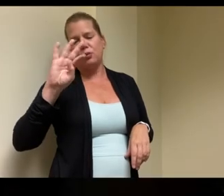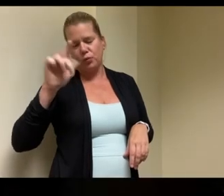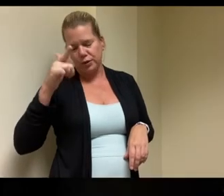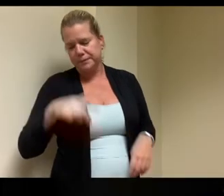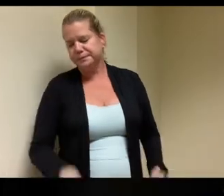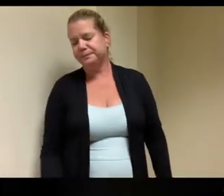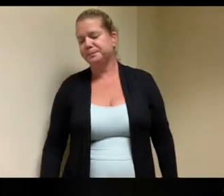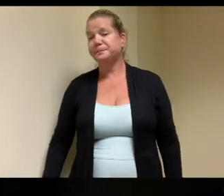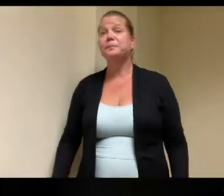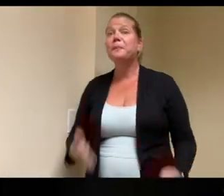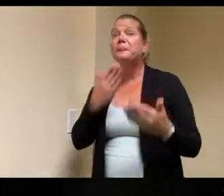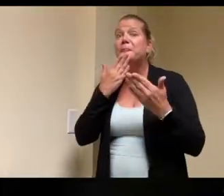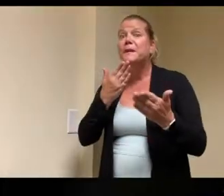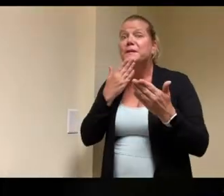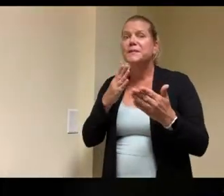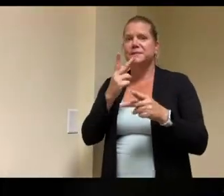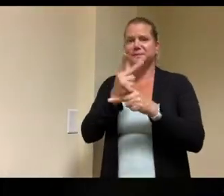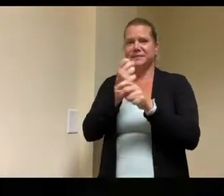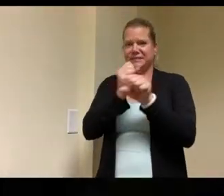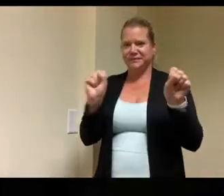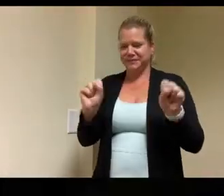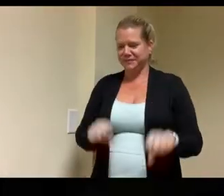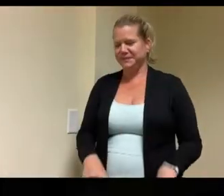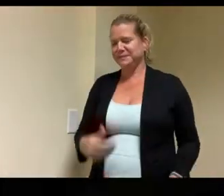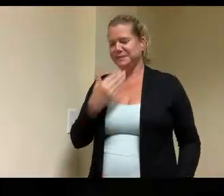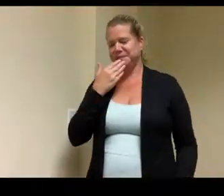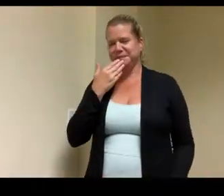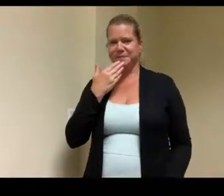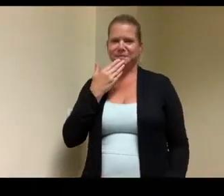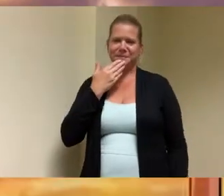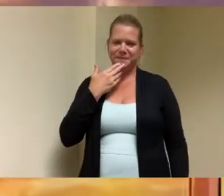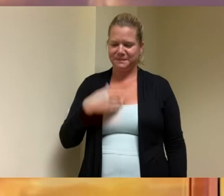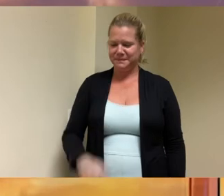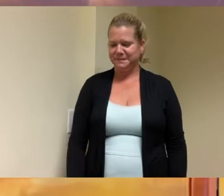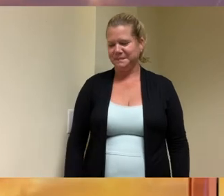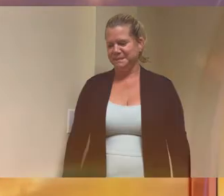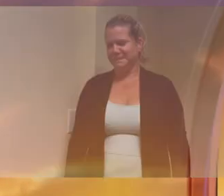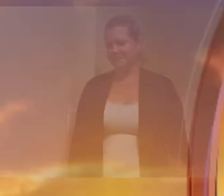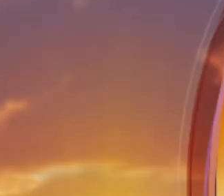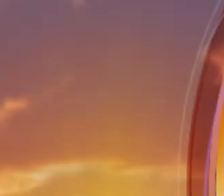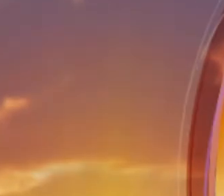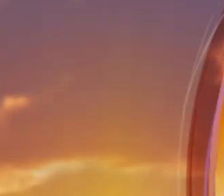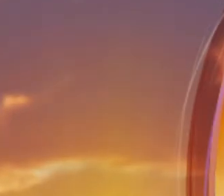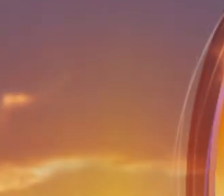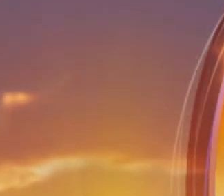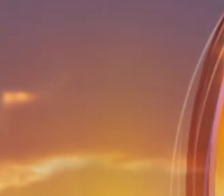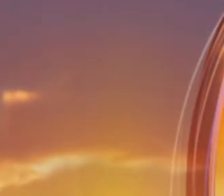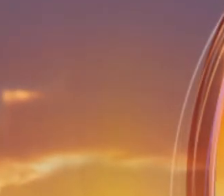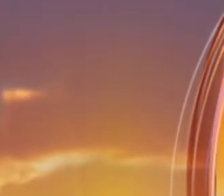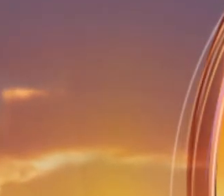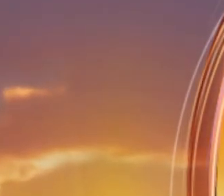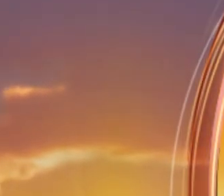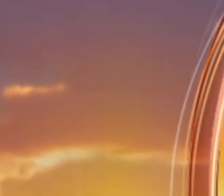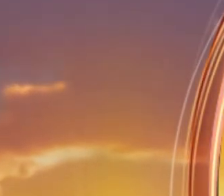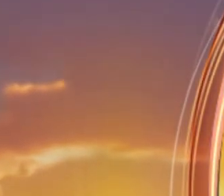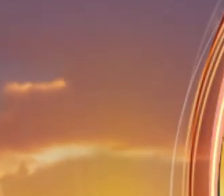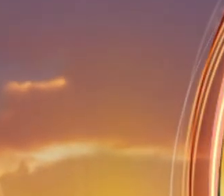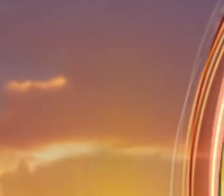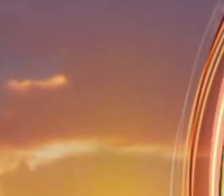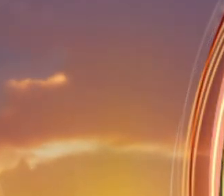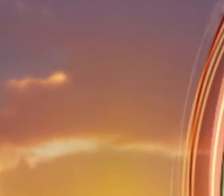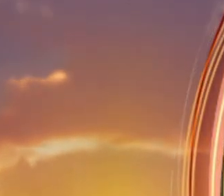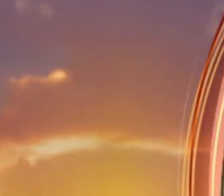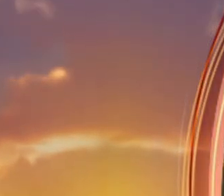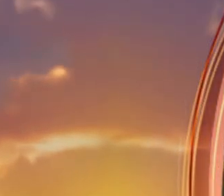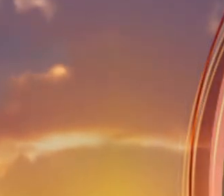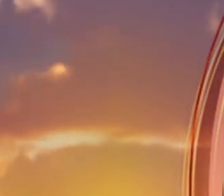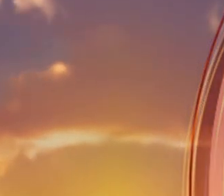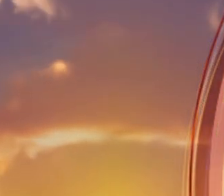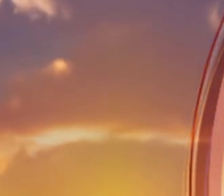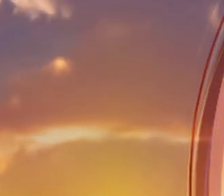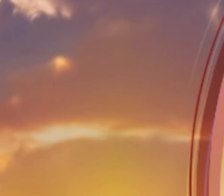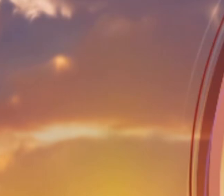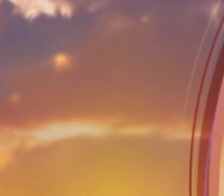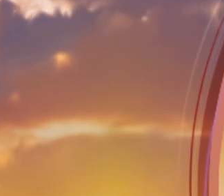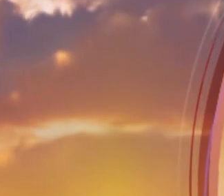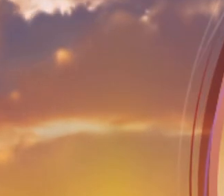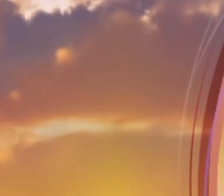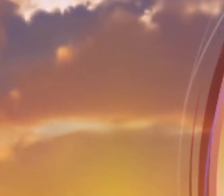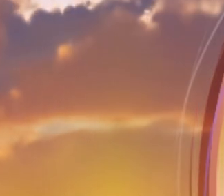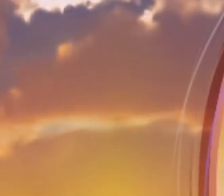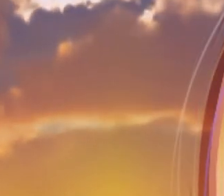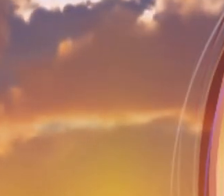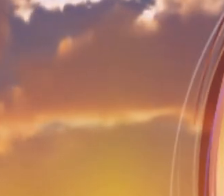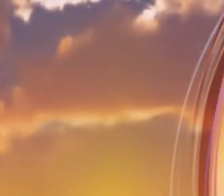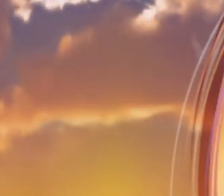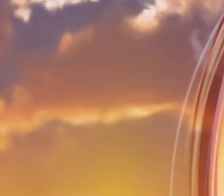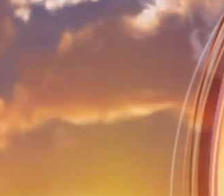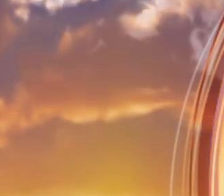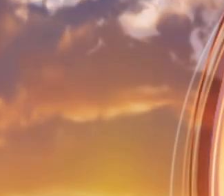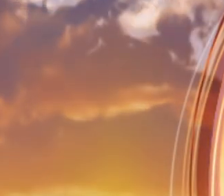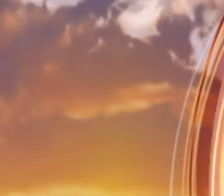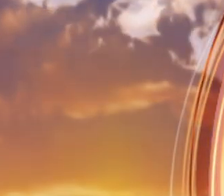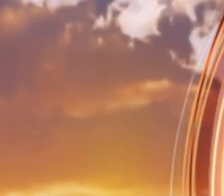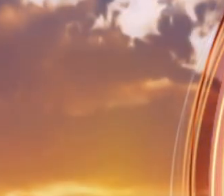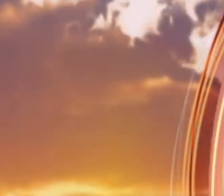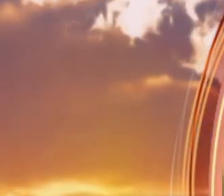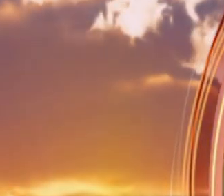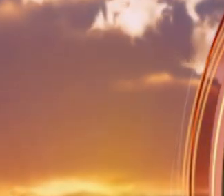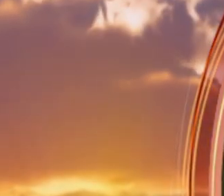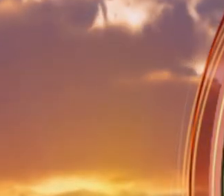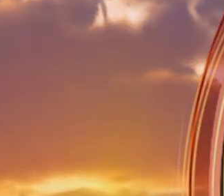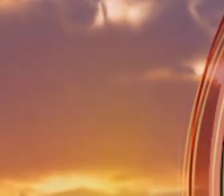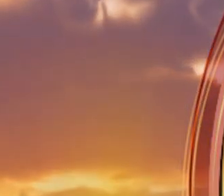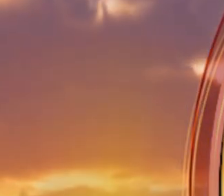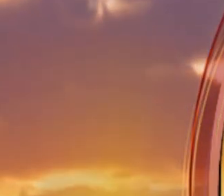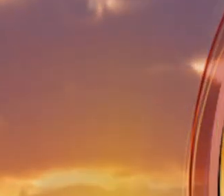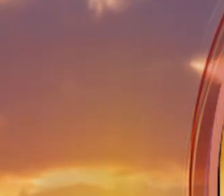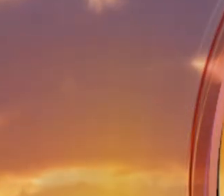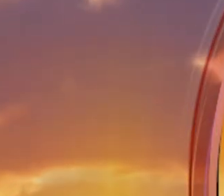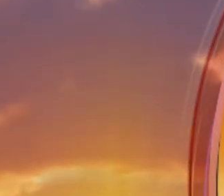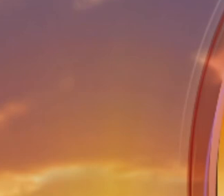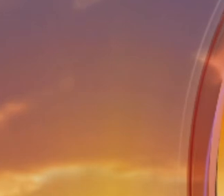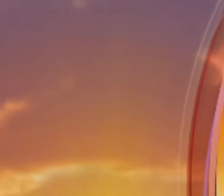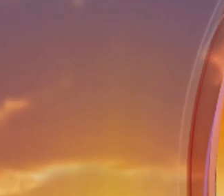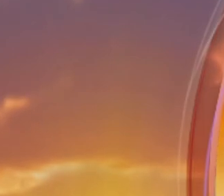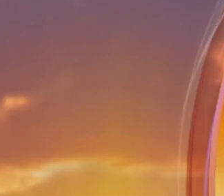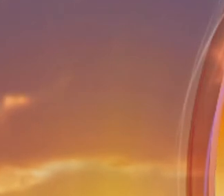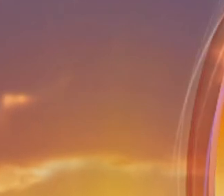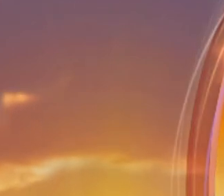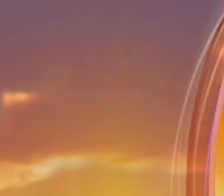you too joe thank you bye-bye